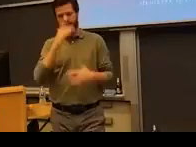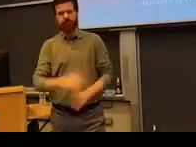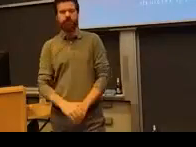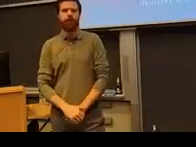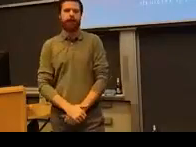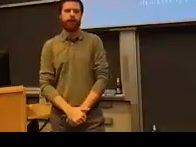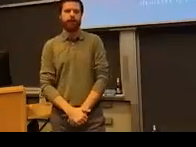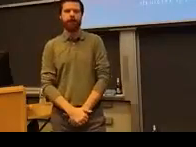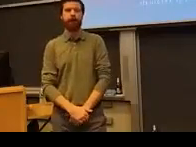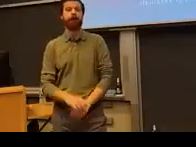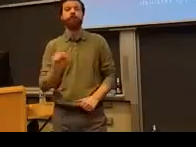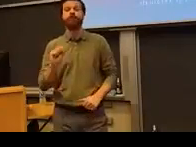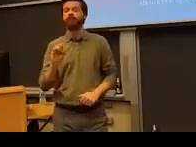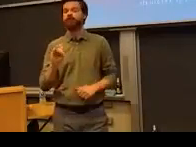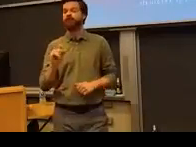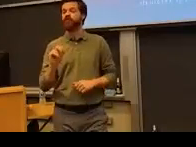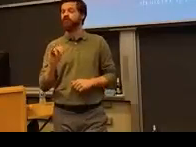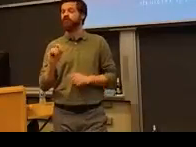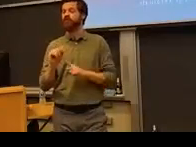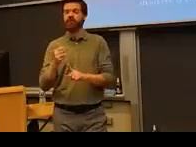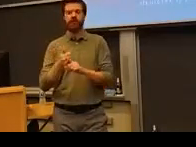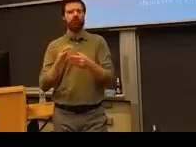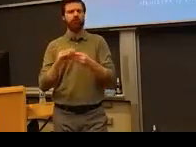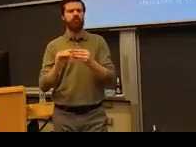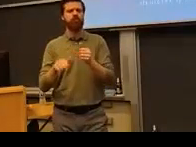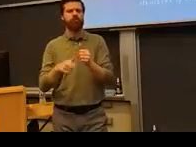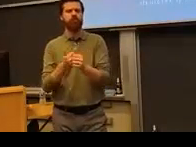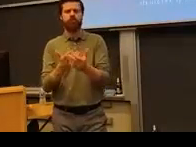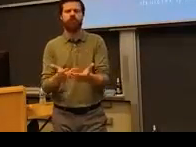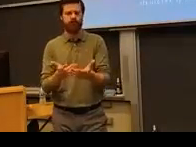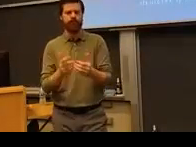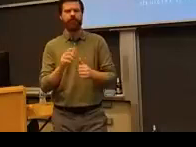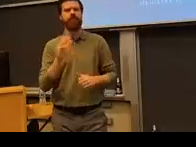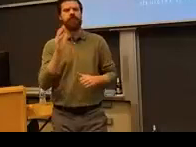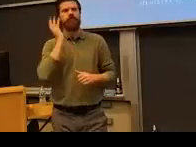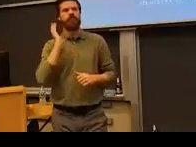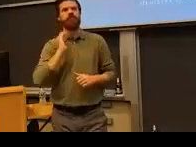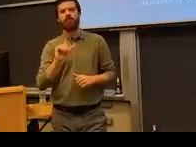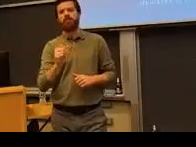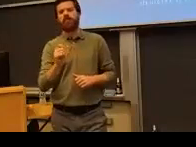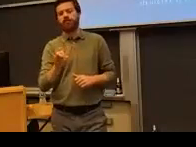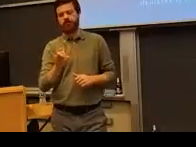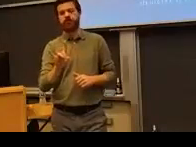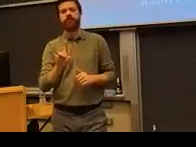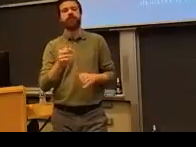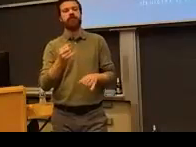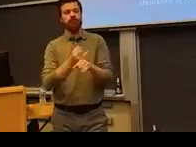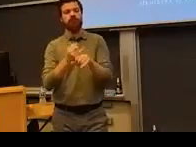story of the Summits unit is that around uh 2018 institutional leaders challenged meds